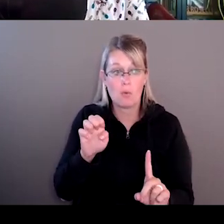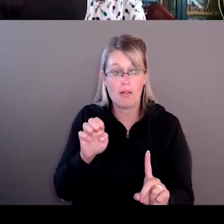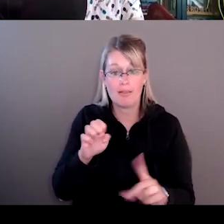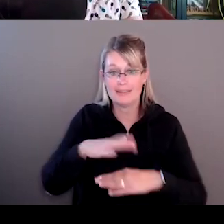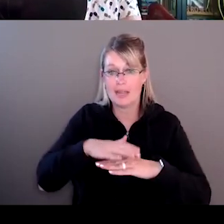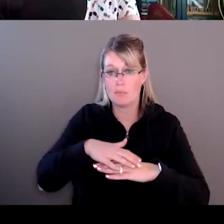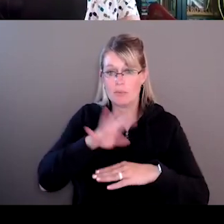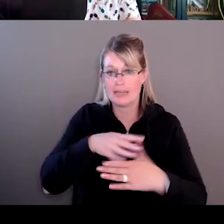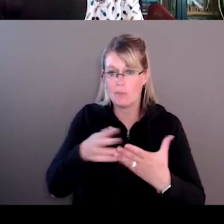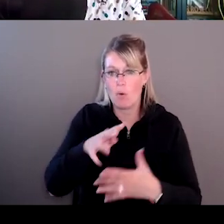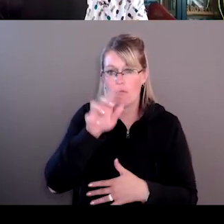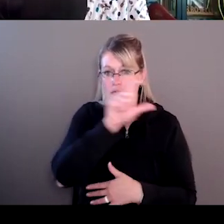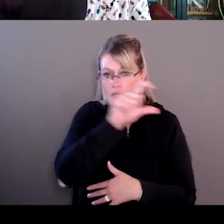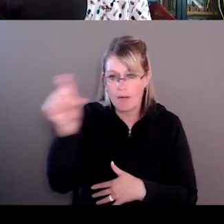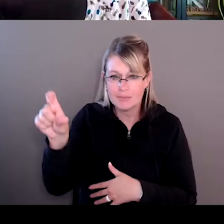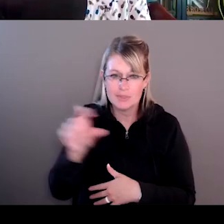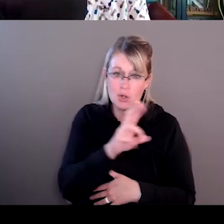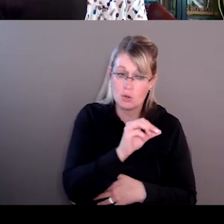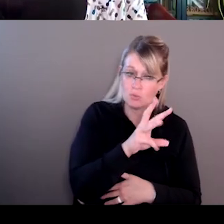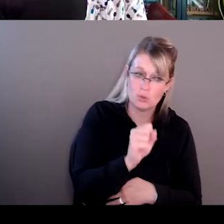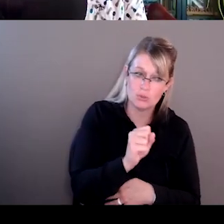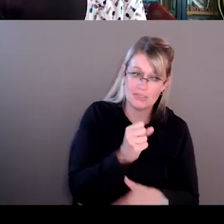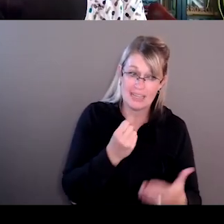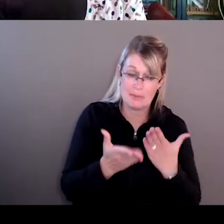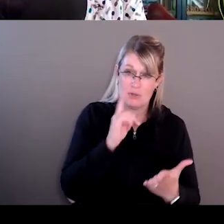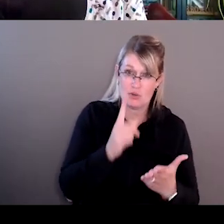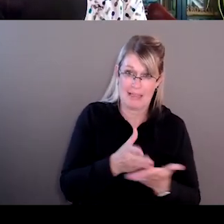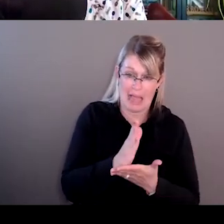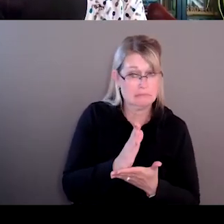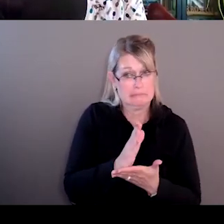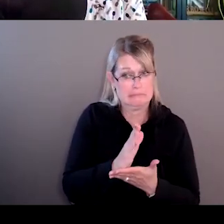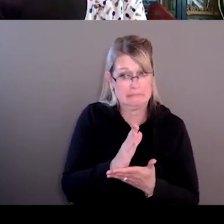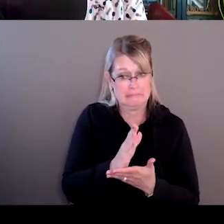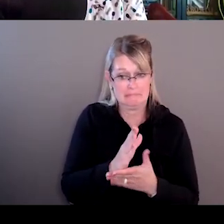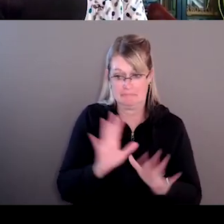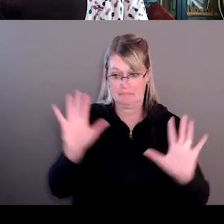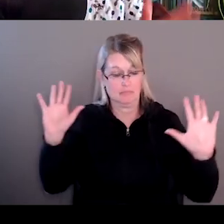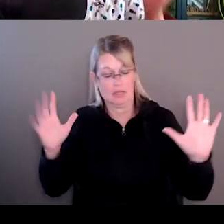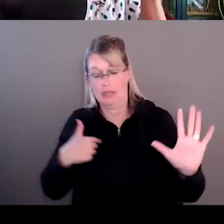whether or not to table rows should allow sorting is actually beyond my human capacity for reasoning